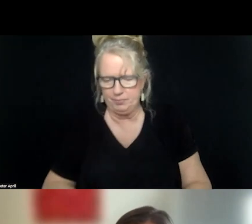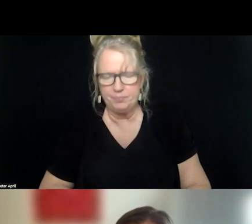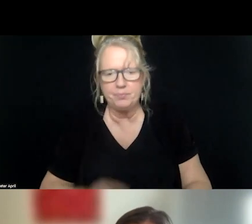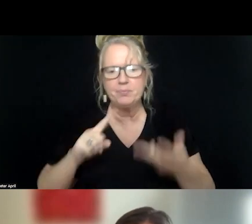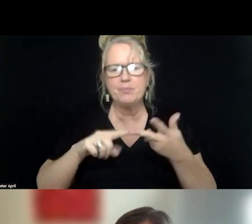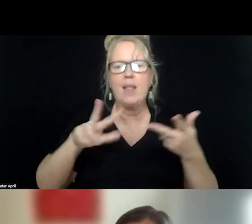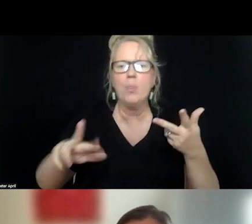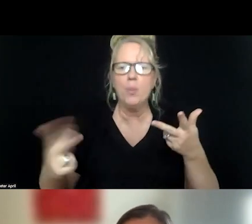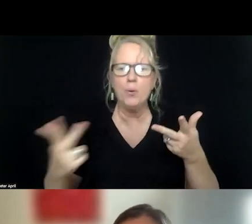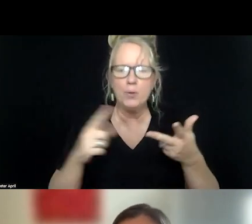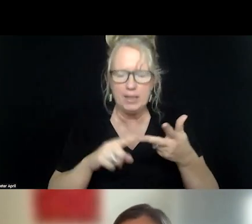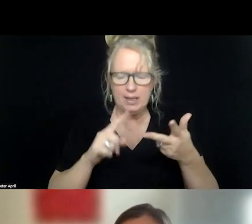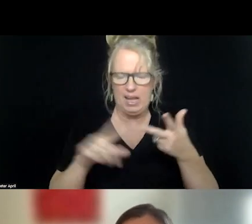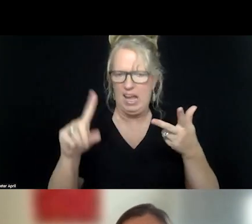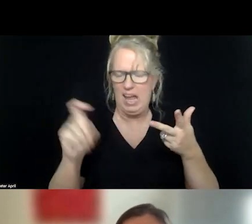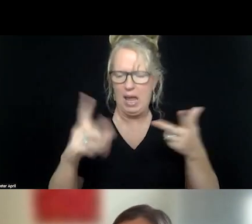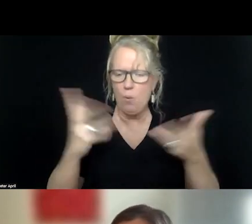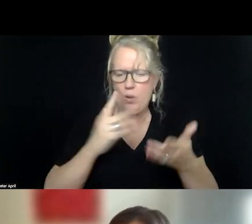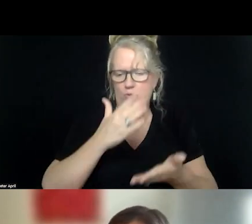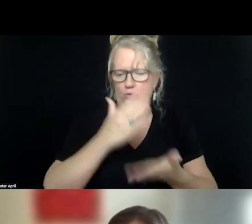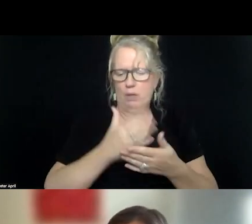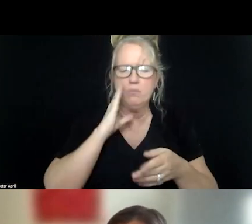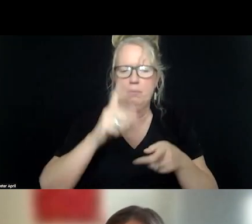THIRDLY, I ASKED WHAT WOULD STOP YOU FROM CALLING 911 IF YOU HAD